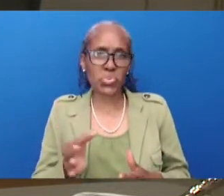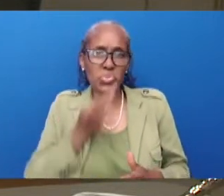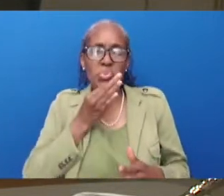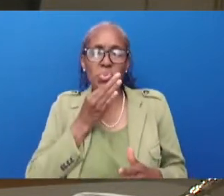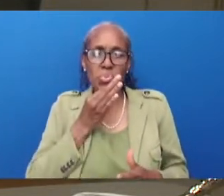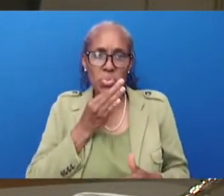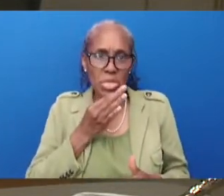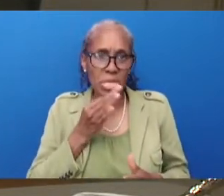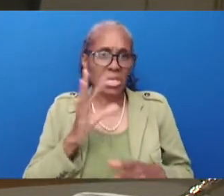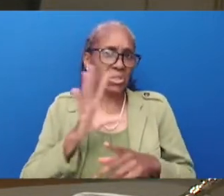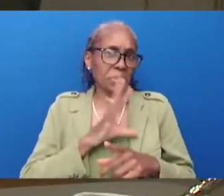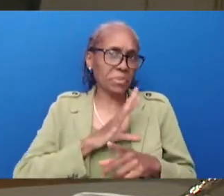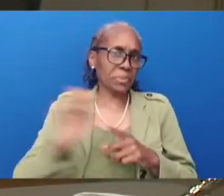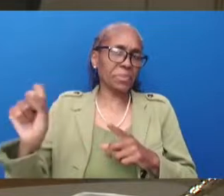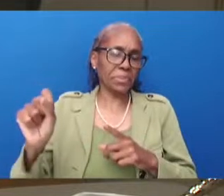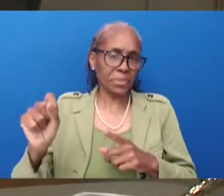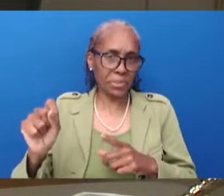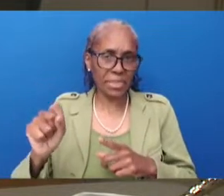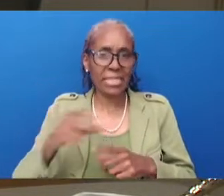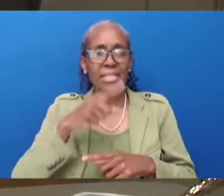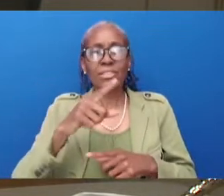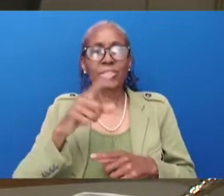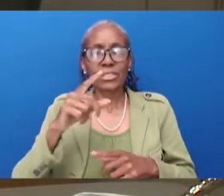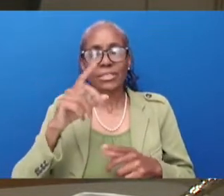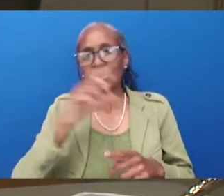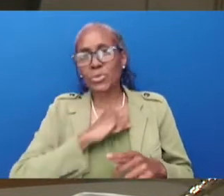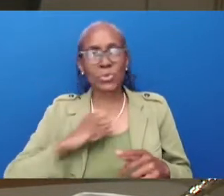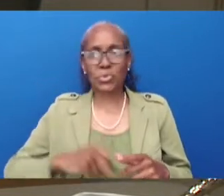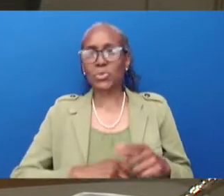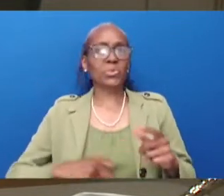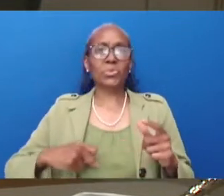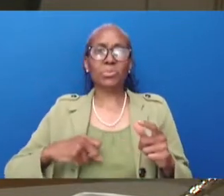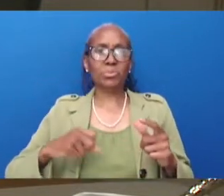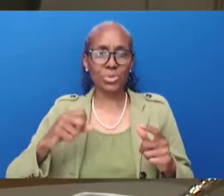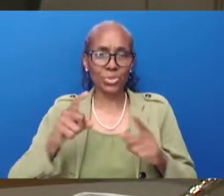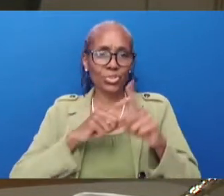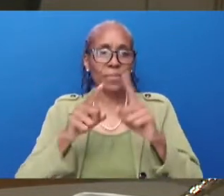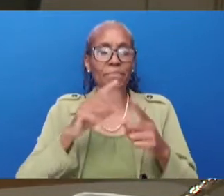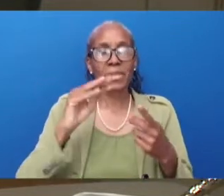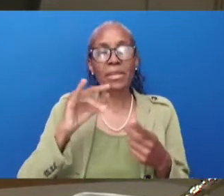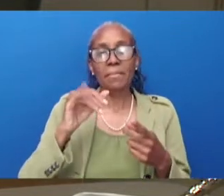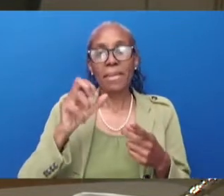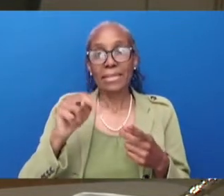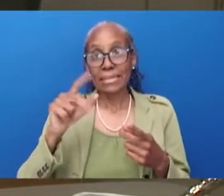SILENT BUT DEADLY.